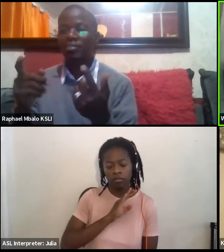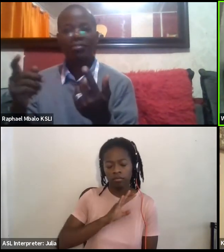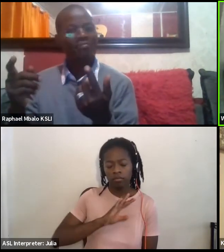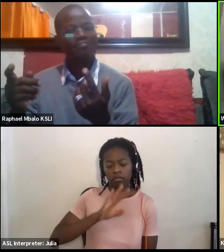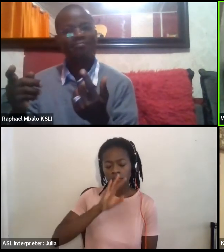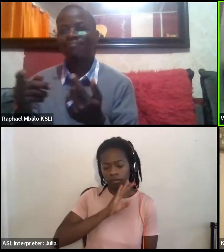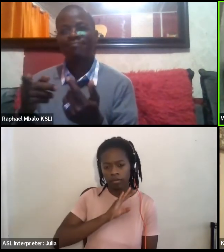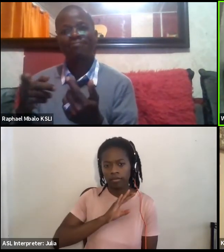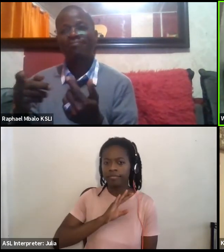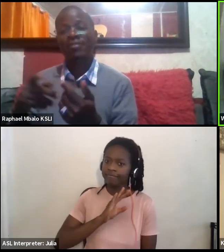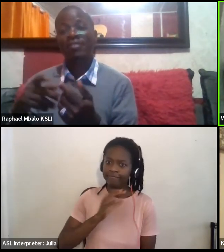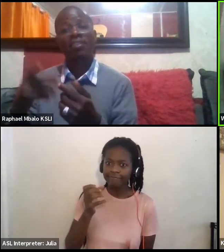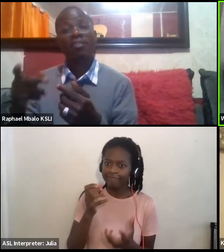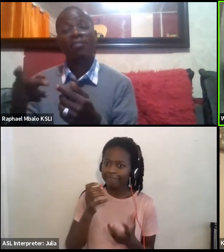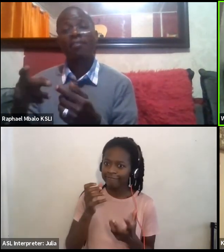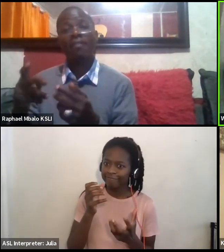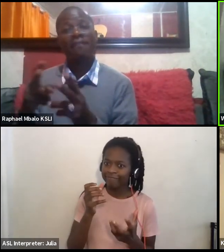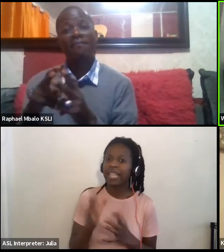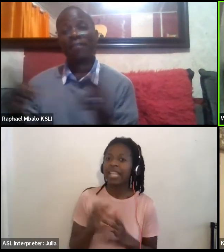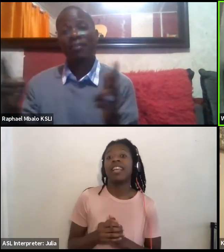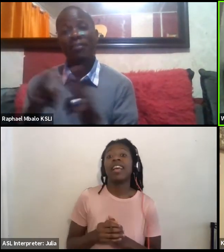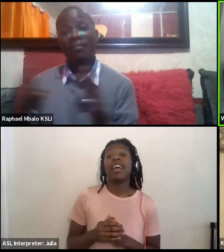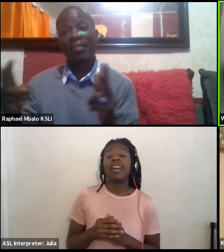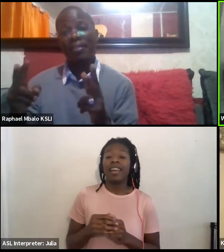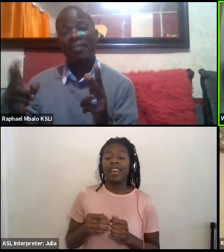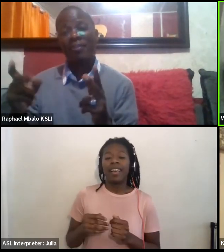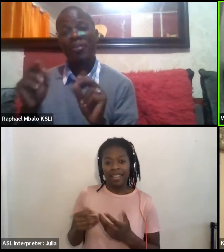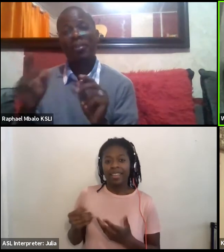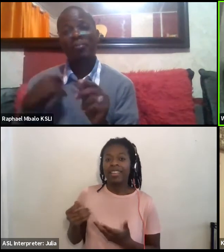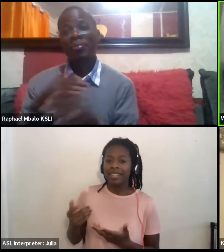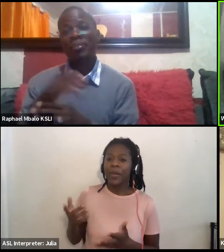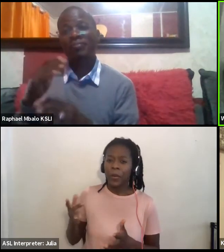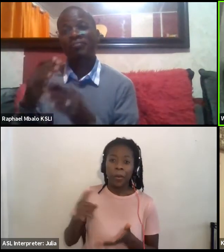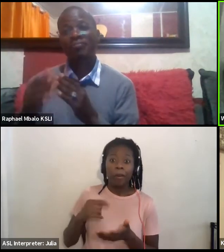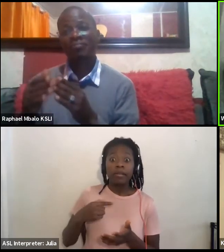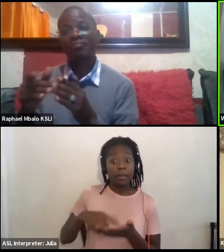Yeah, I won't finish that statement. So on those nights when you're like, ah